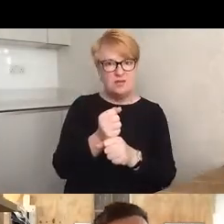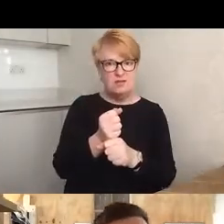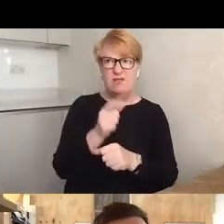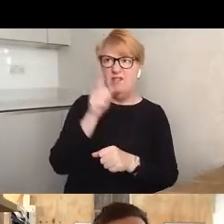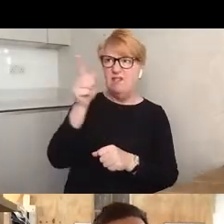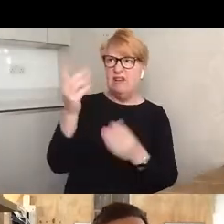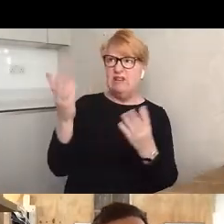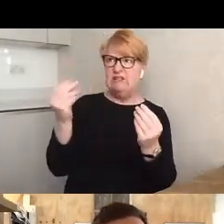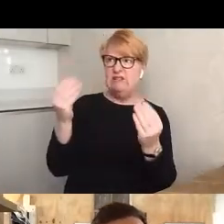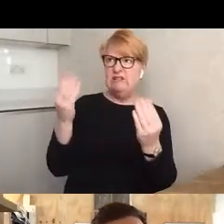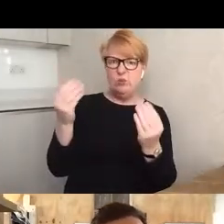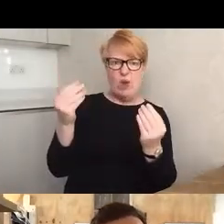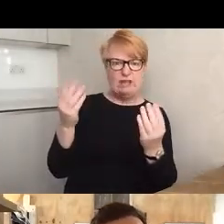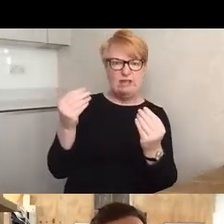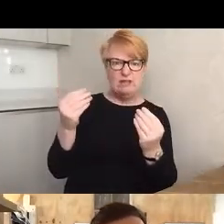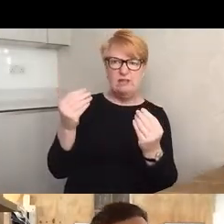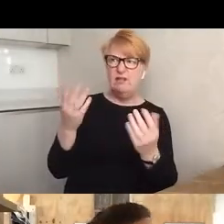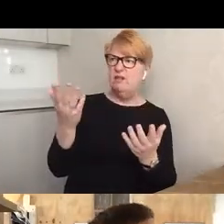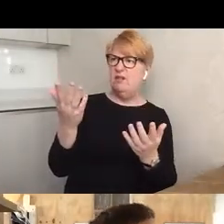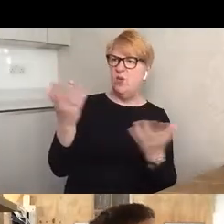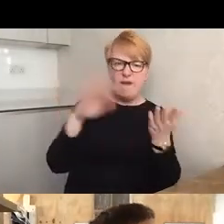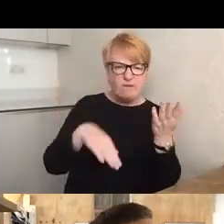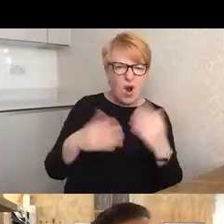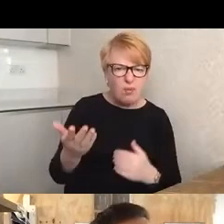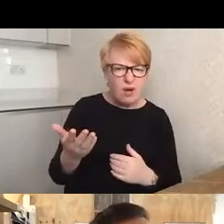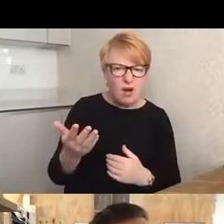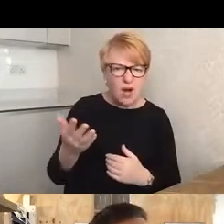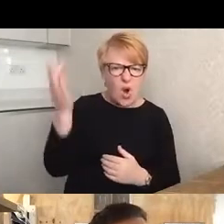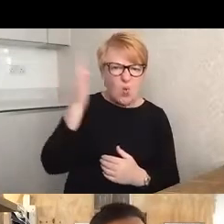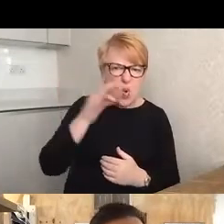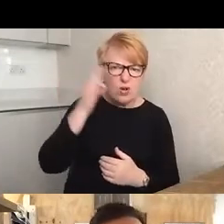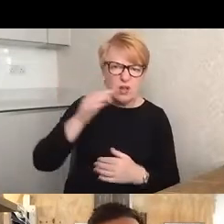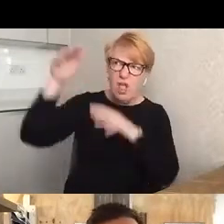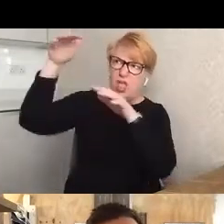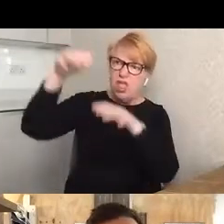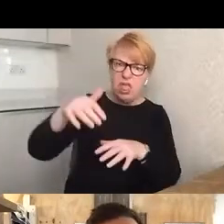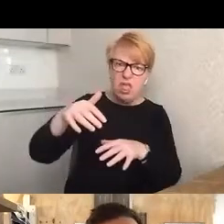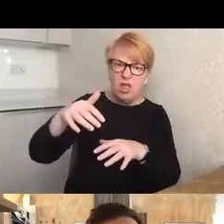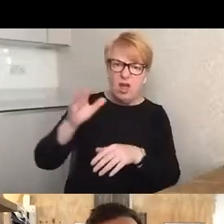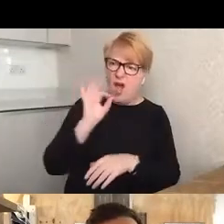It seemed to come from nowhere. They haven't found the source of water. But when I asked next door, “can you think of any reason why I would have